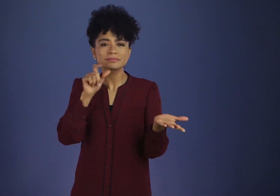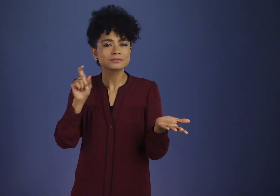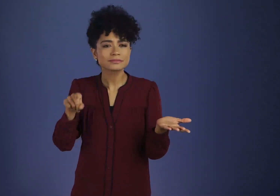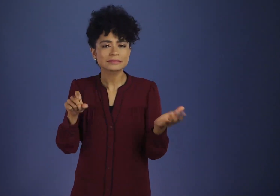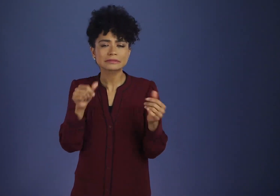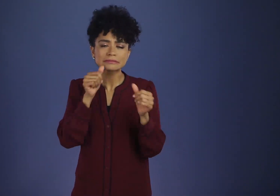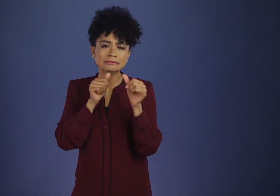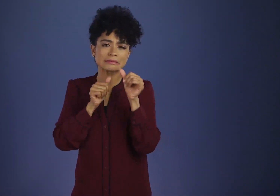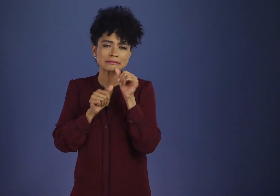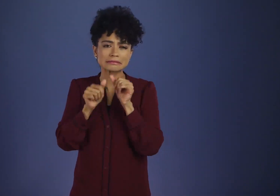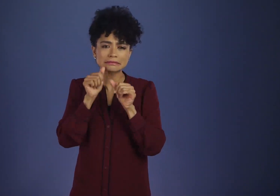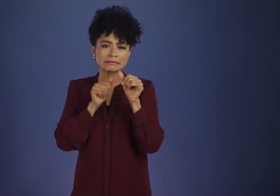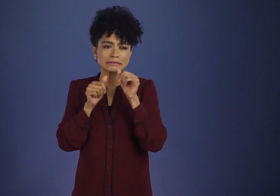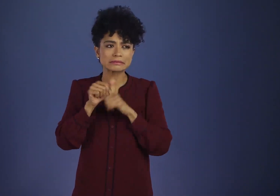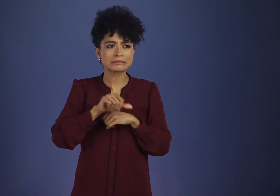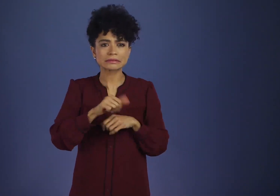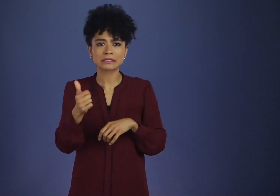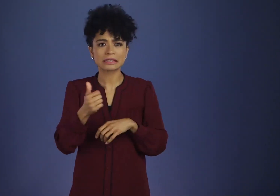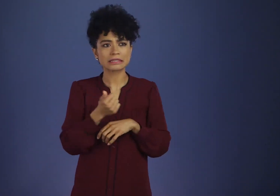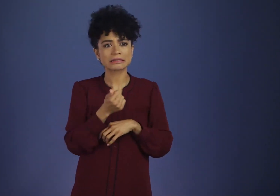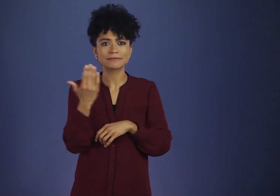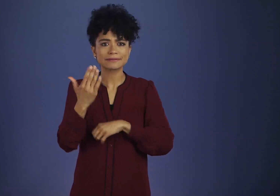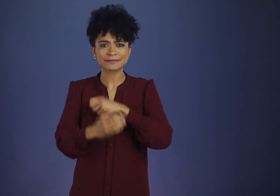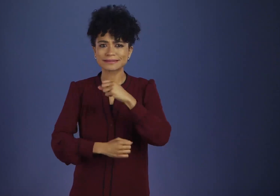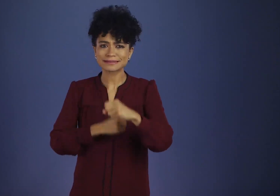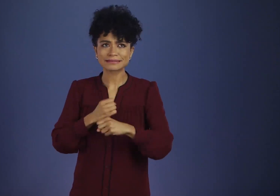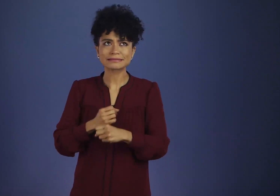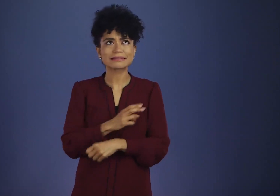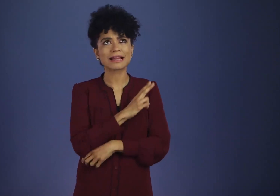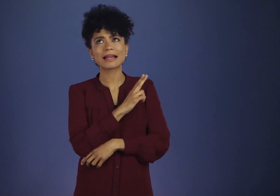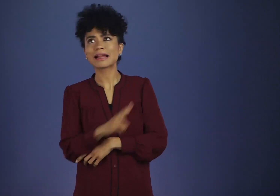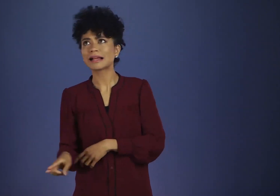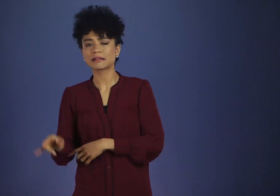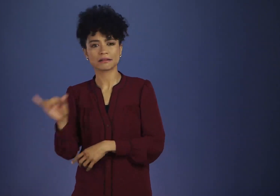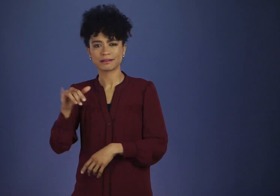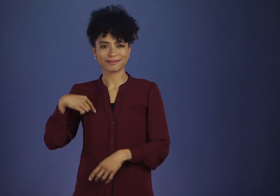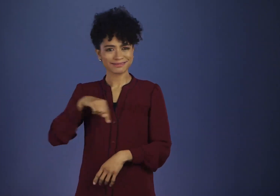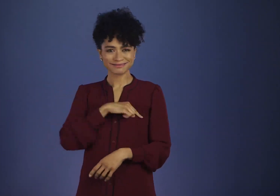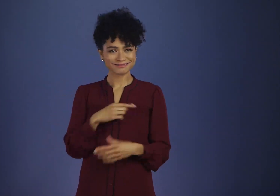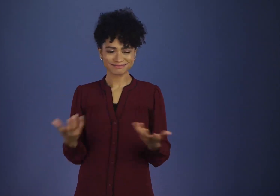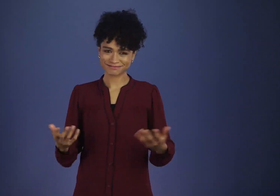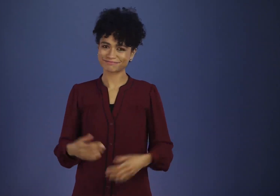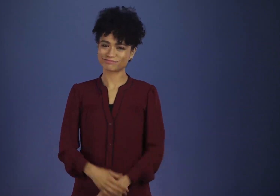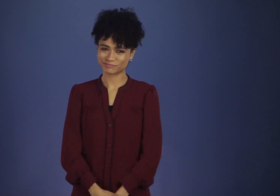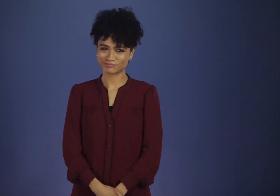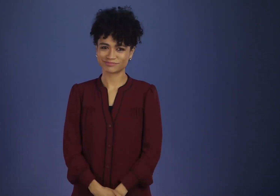They were spared that last ten or fifteen years of literal hell the rest of us had gone through.